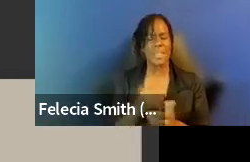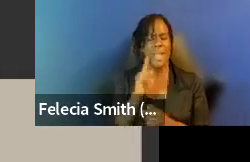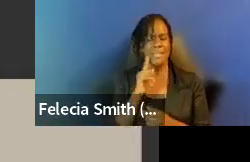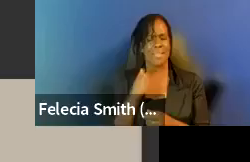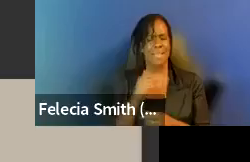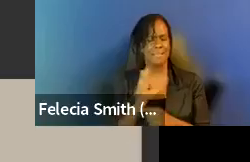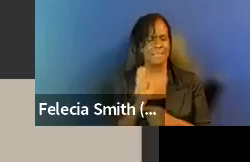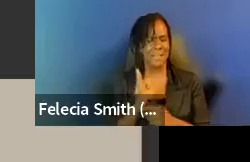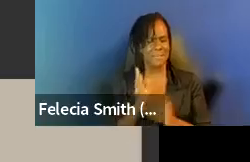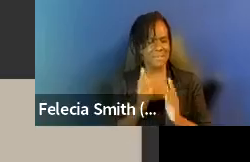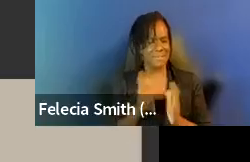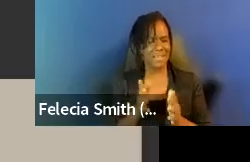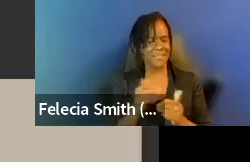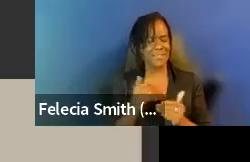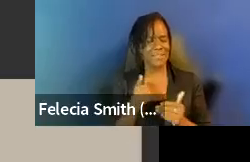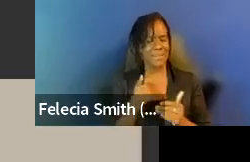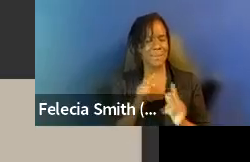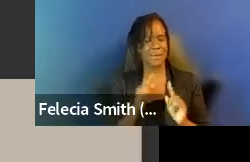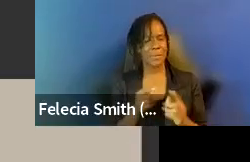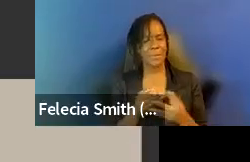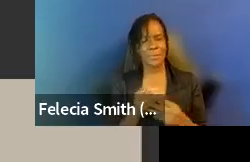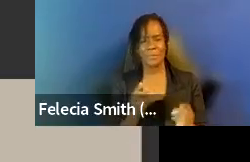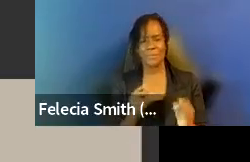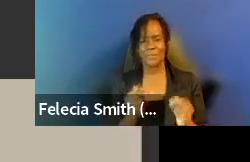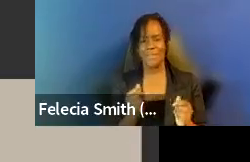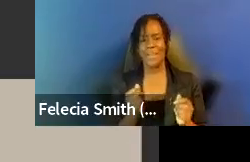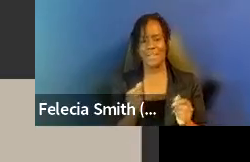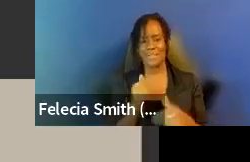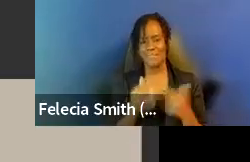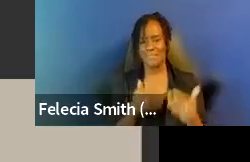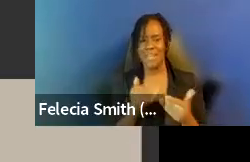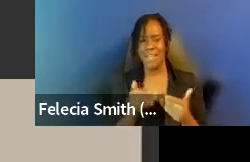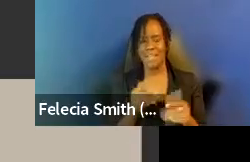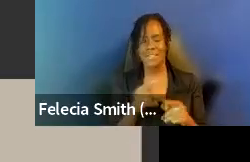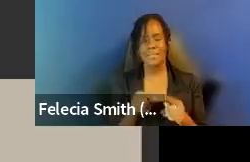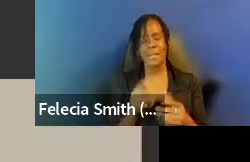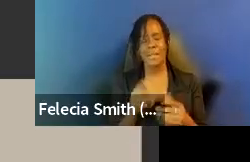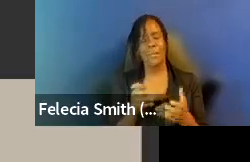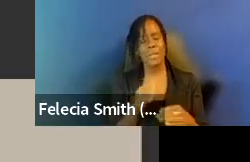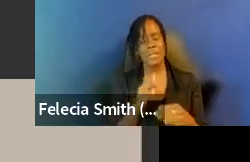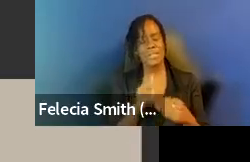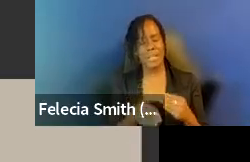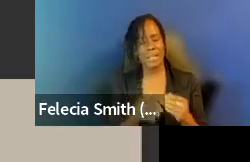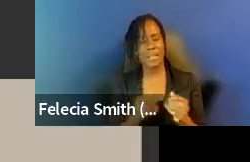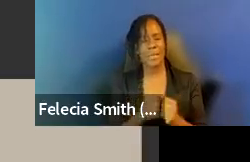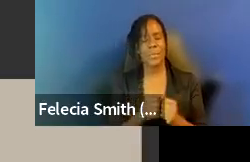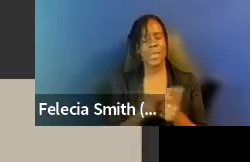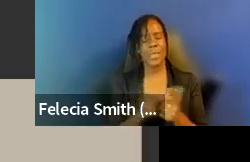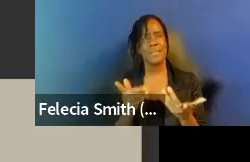telehealth is playing, regardless of which direction we're moving.